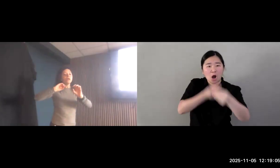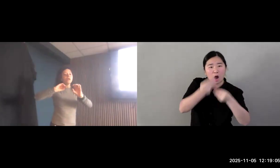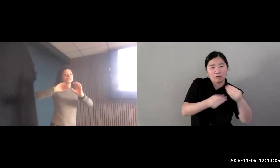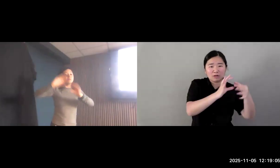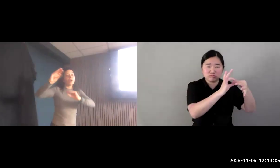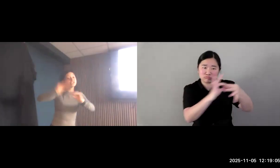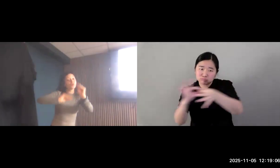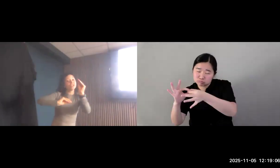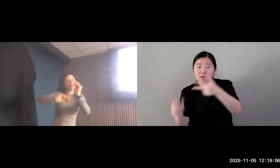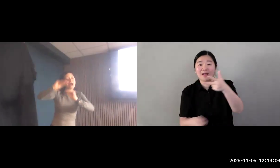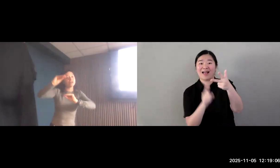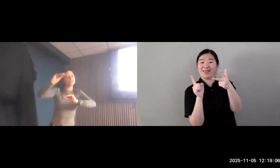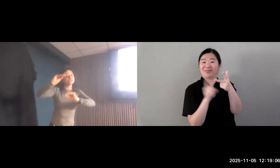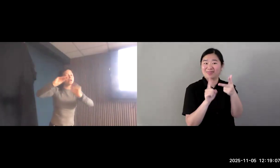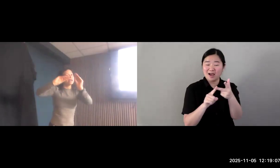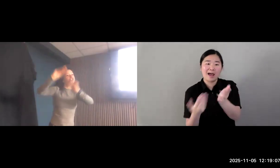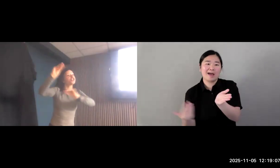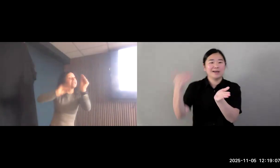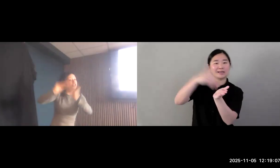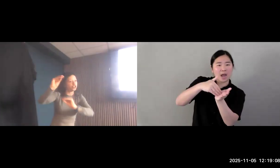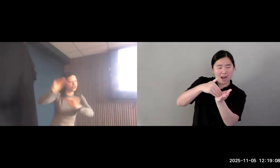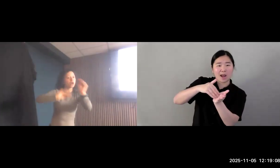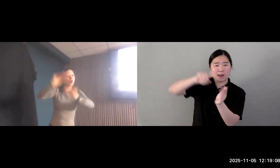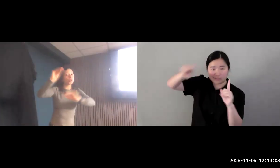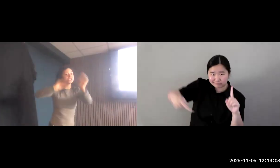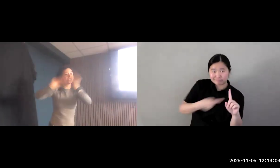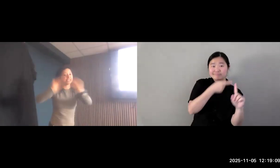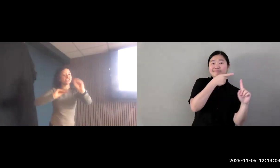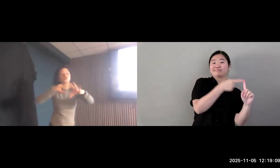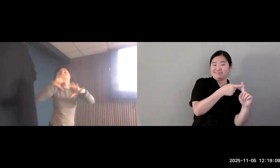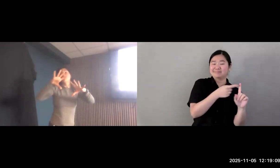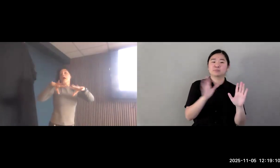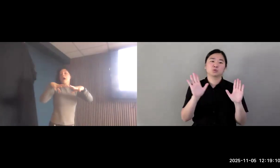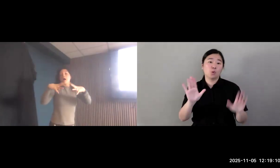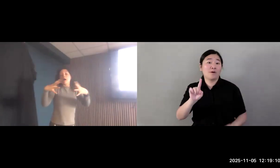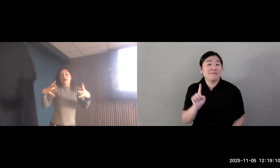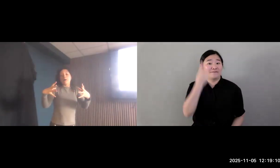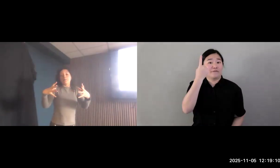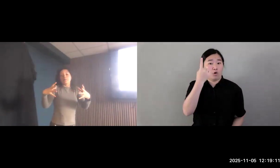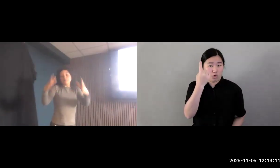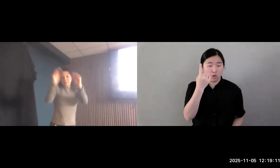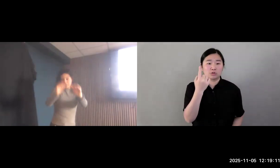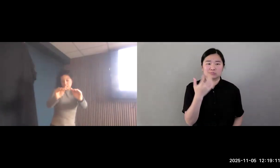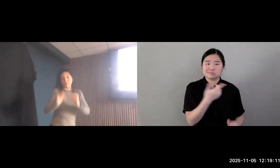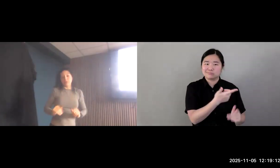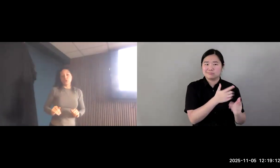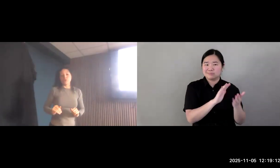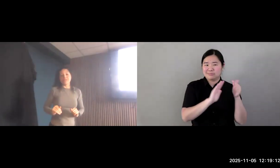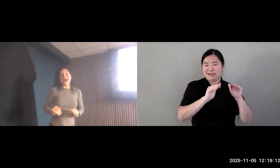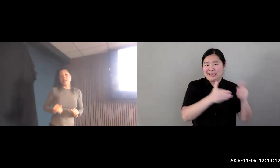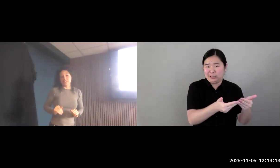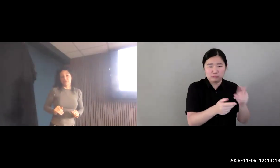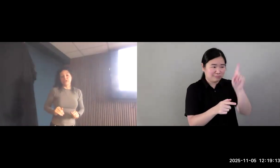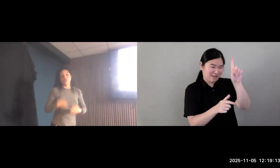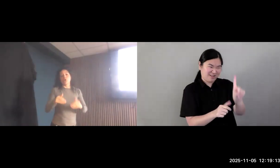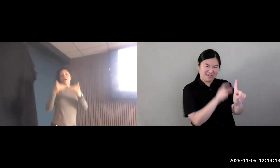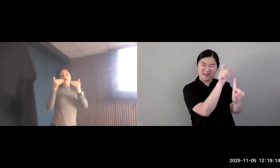semiotic strategy patterns change according to the stage, so I'm gonna introduce the animacy first. So,